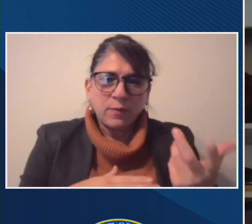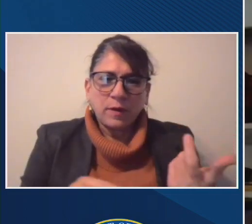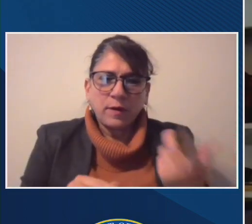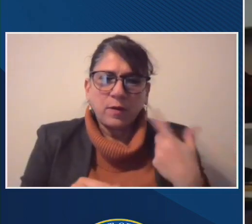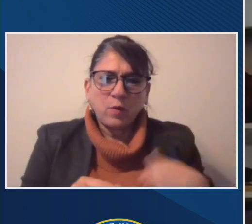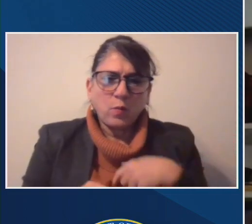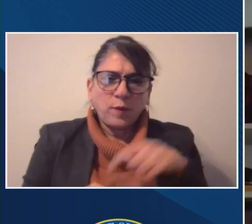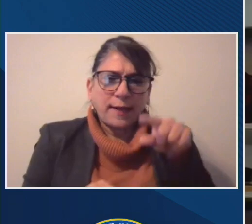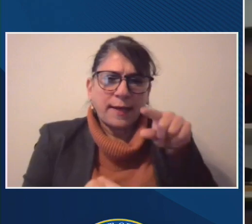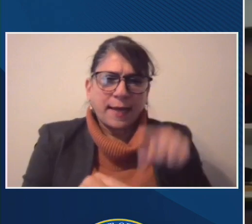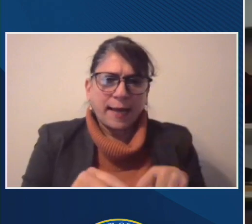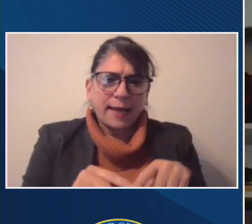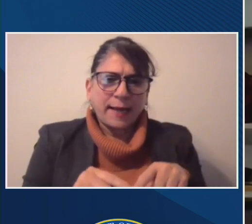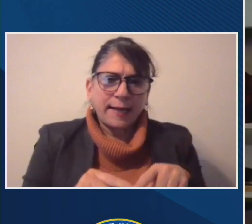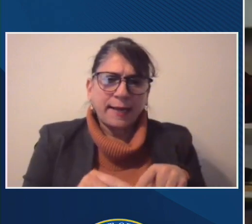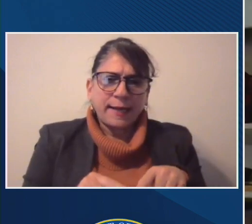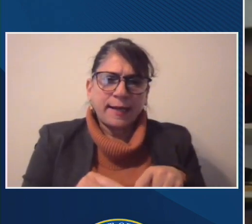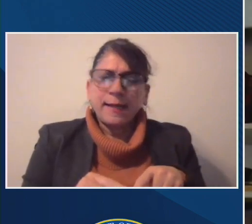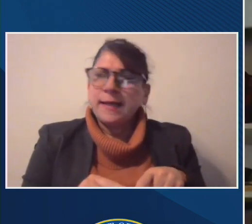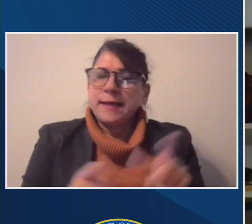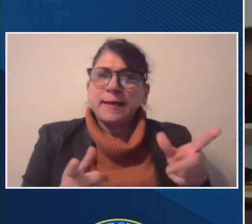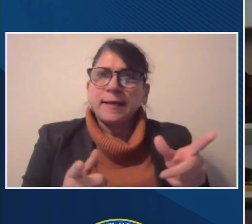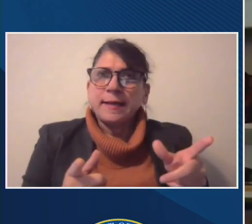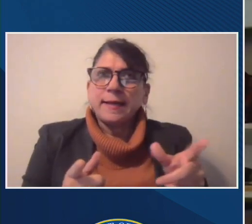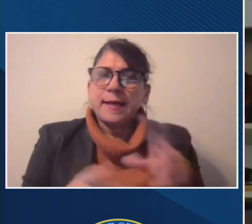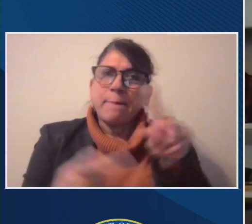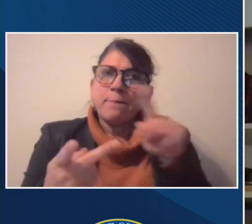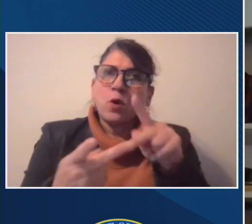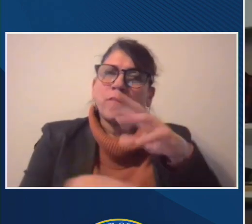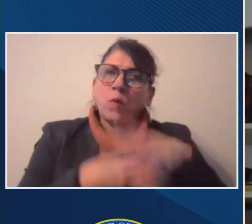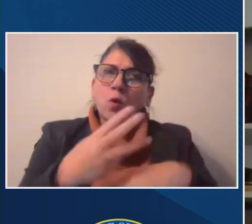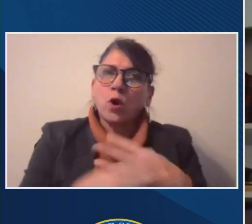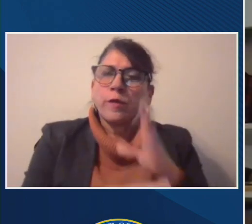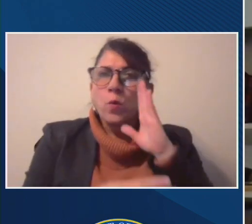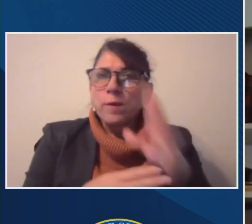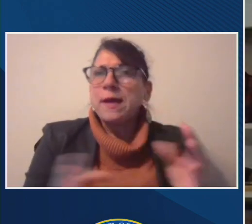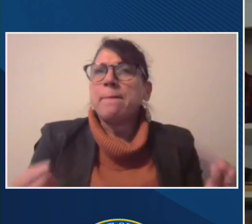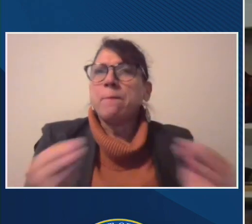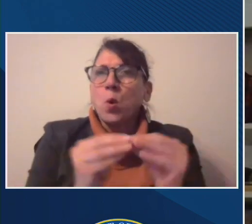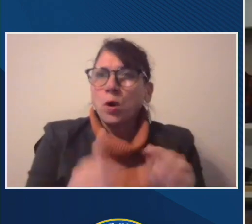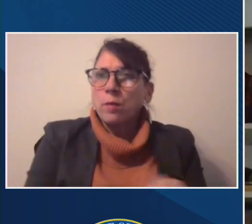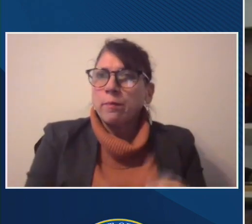perfect world, there would probably be even more. But we have to keep in mind,